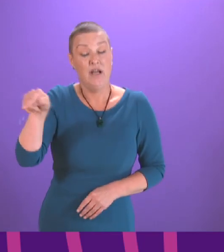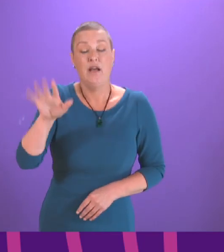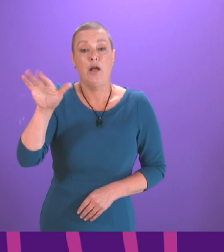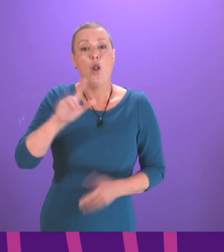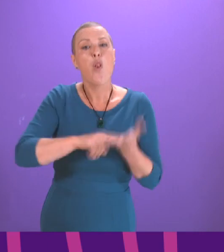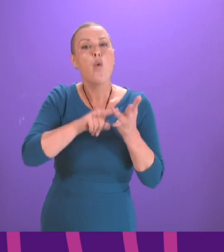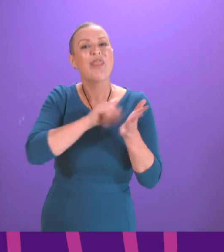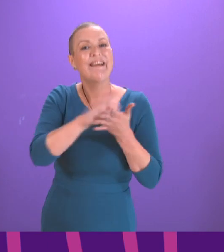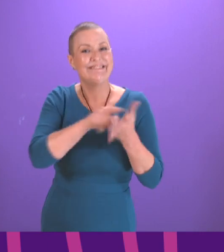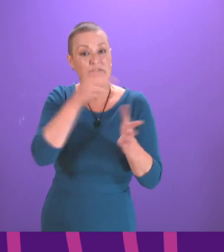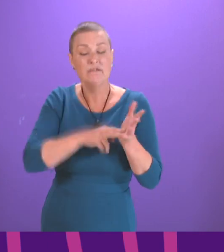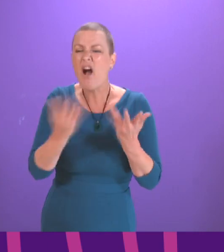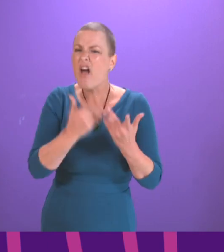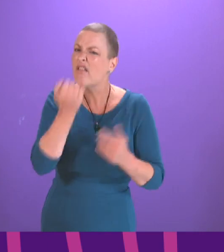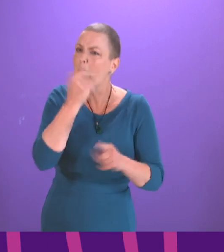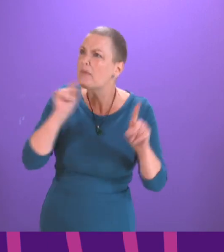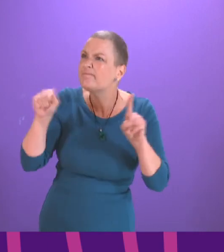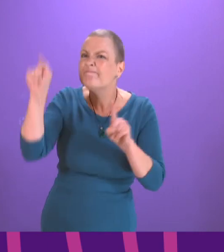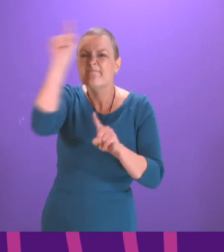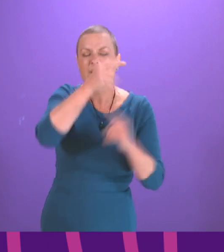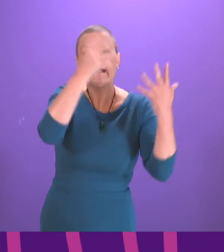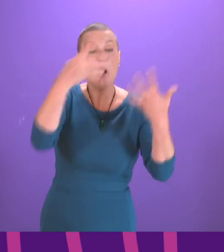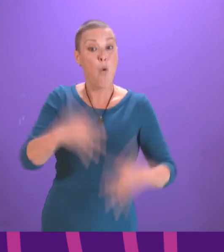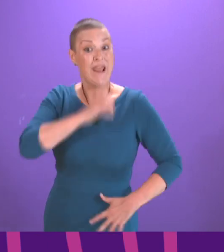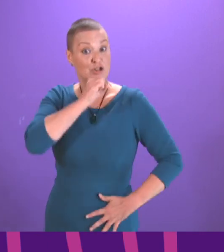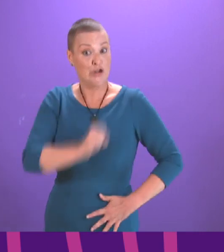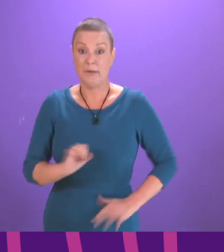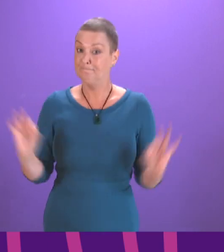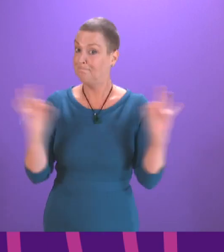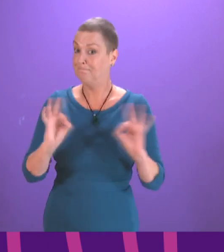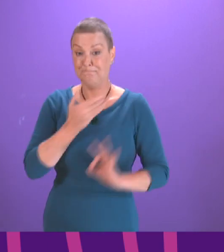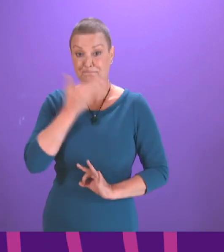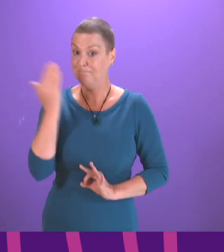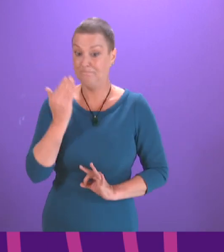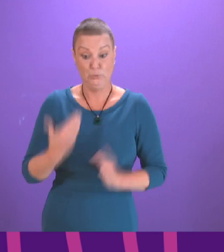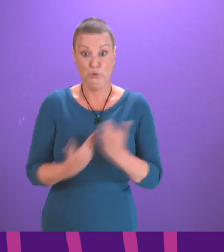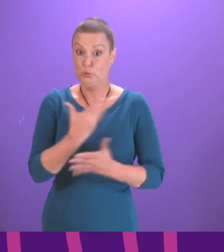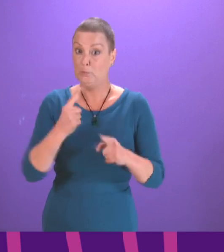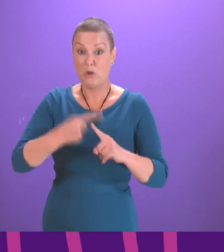spread across nine other health board areas; only Shetland reported no new cases. I can